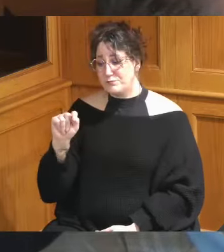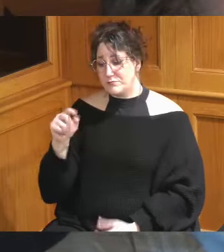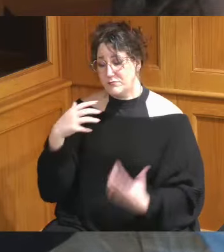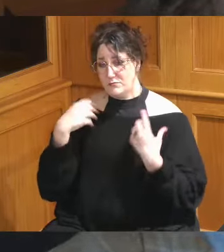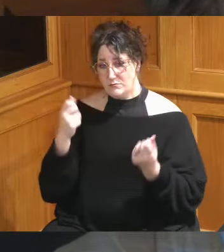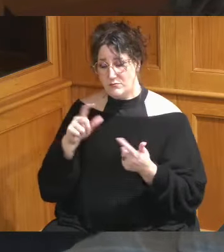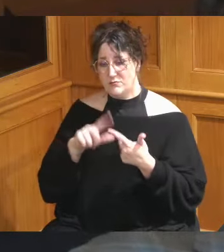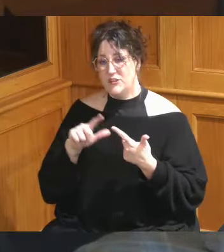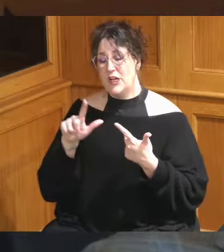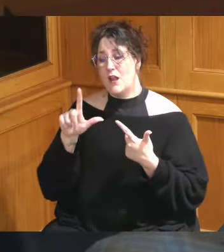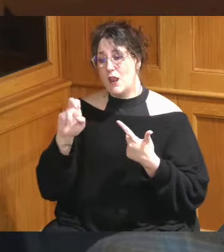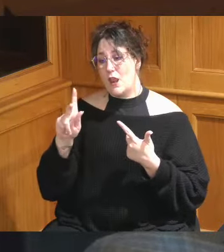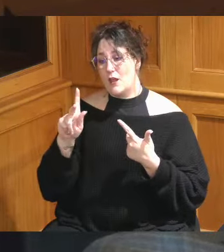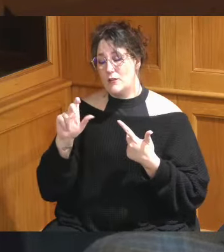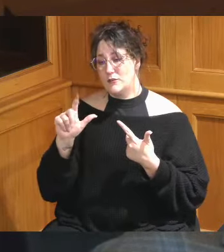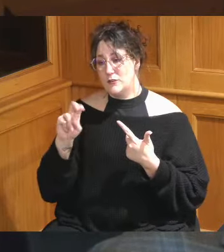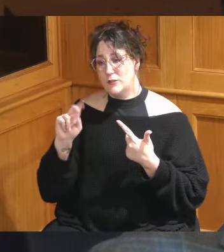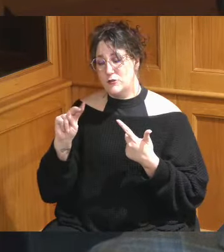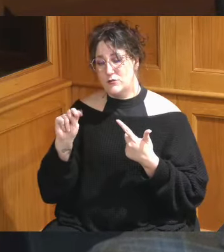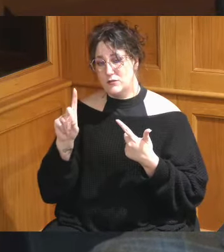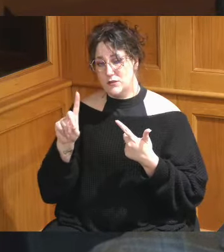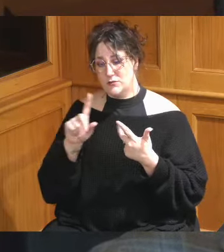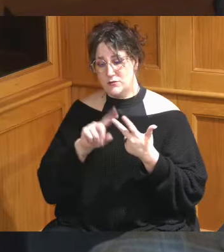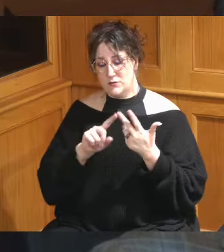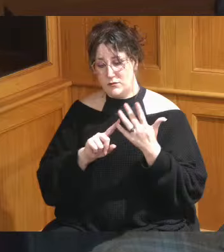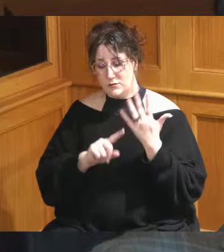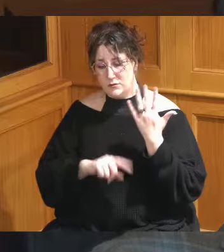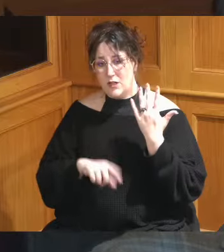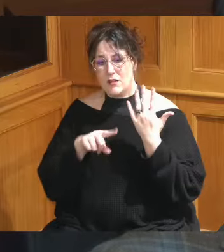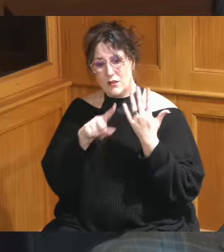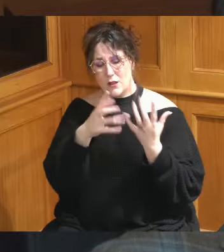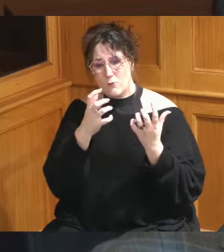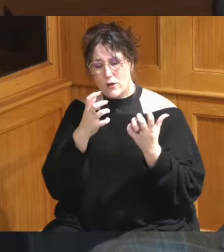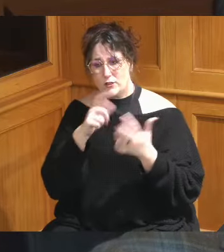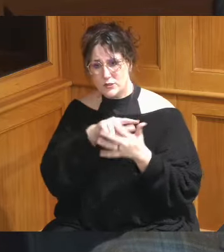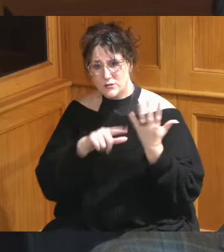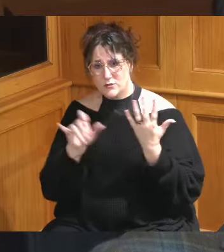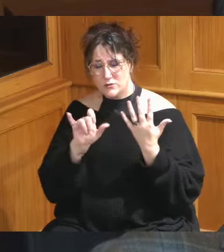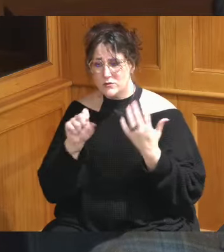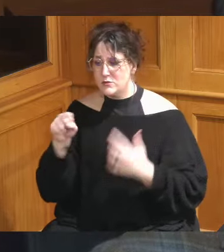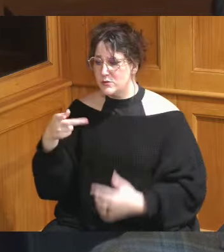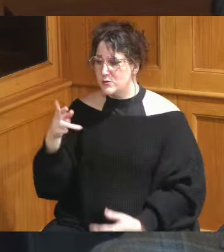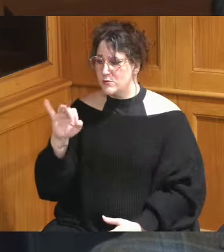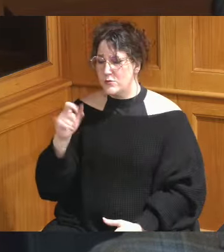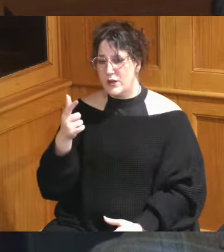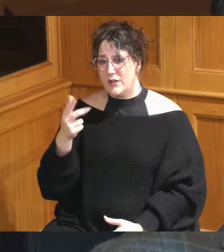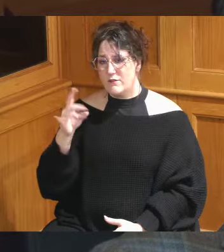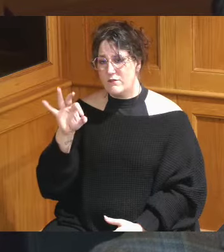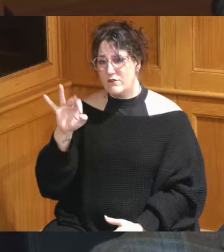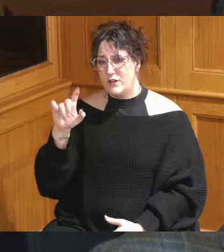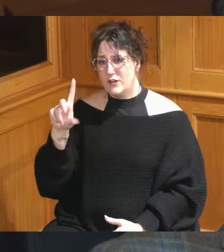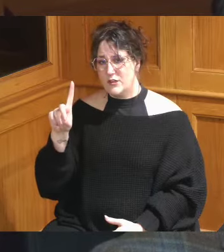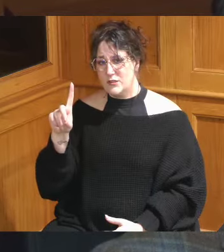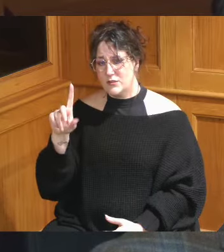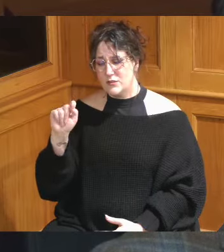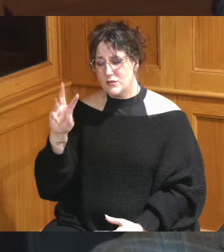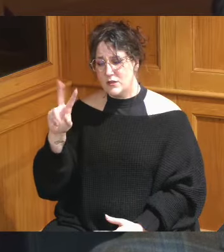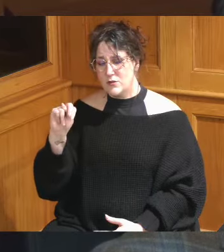Locklandd and other places?" They want something, too. Springfield Township. So the community